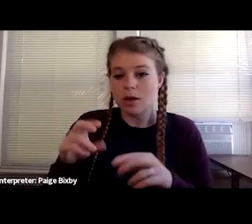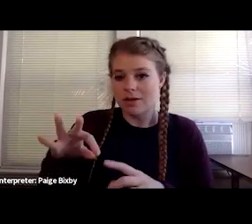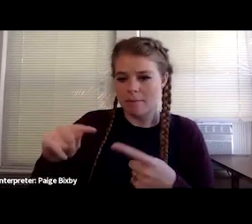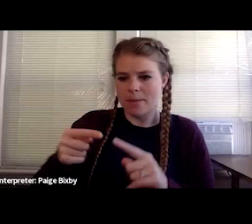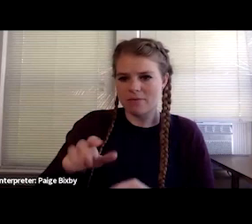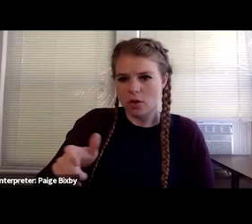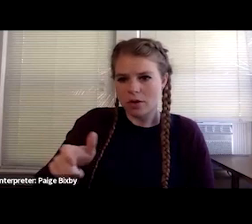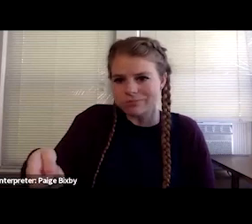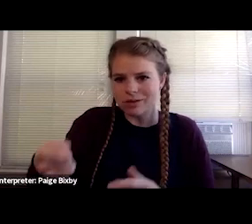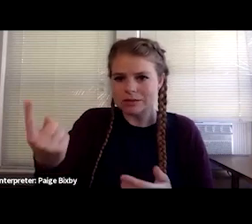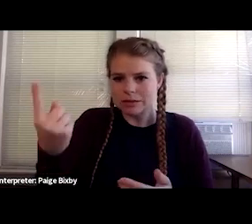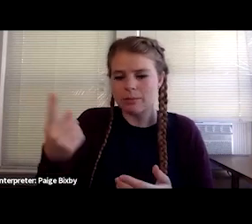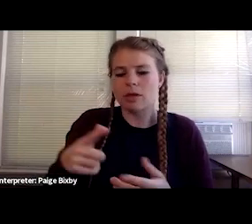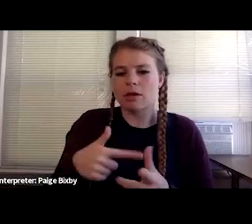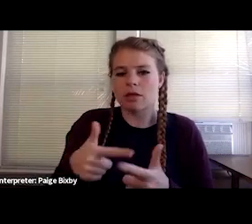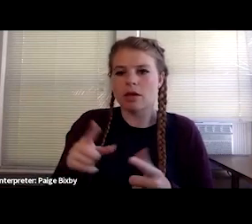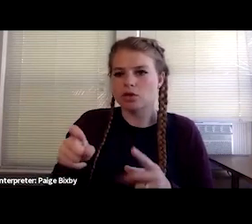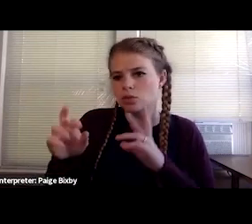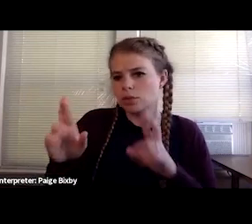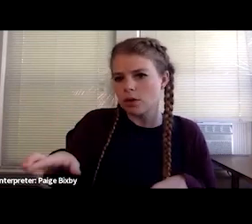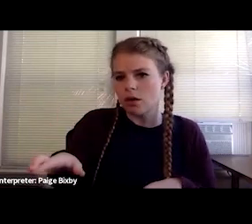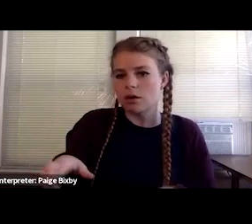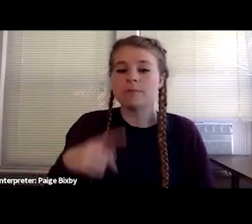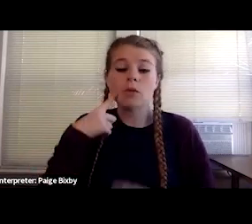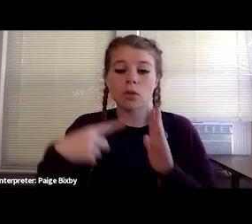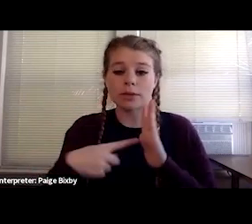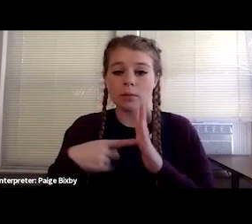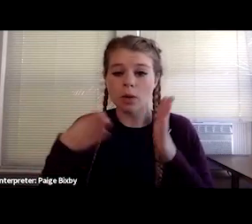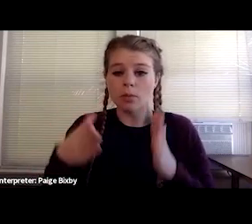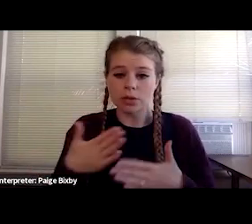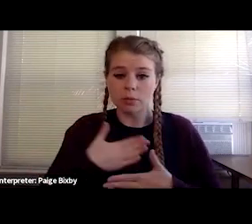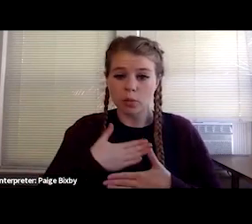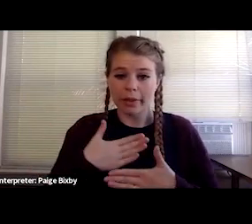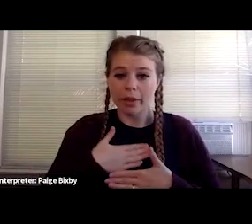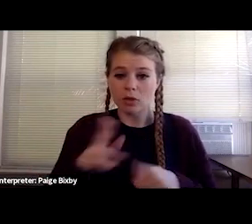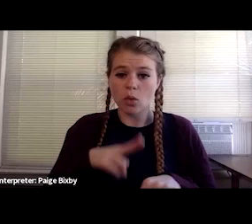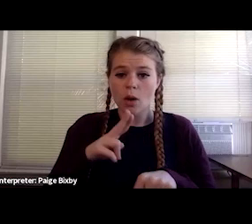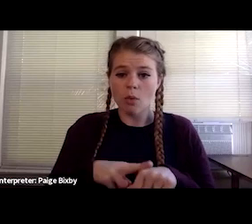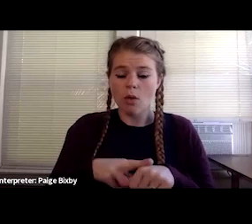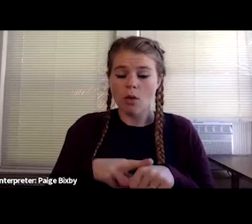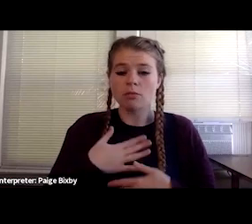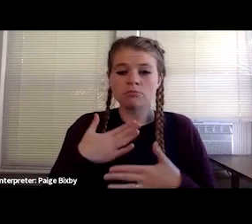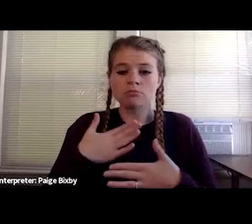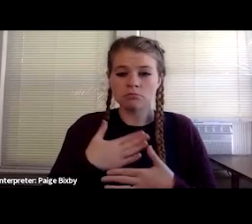One thing I like to use is a little, when a person's breathing normally, their oxygen saturation level's good,